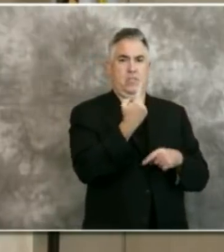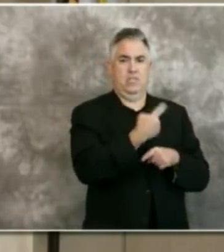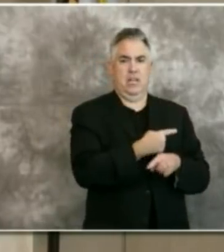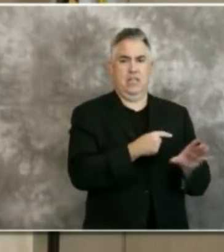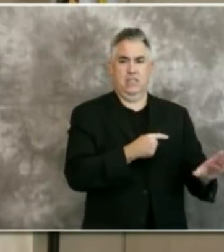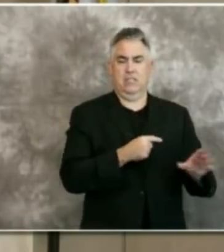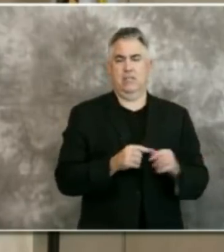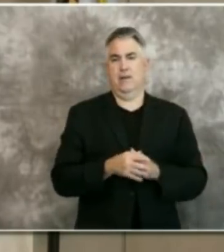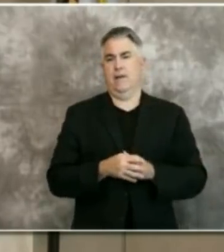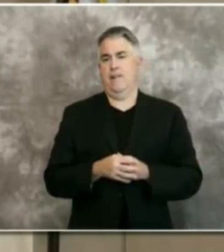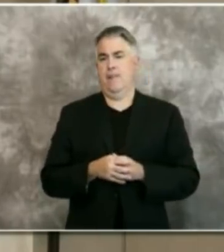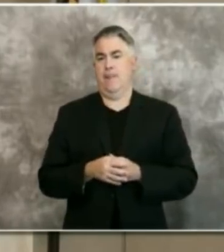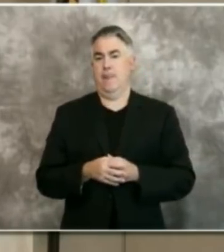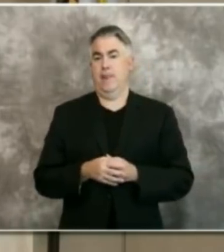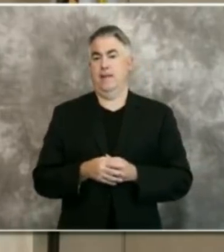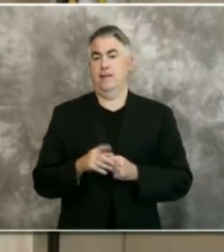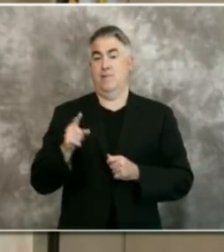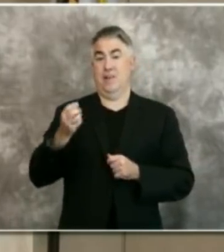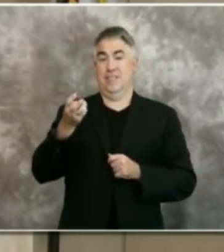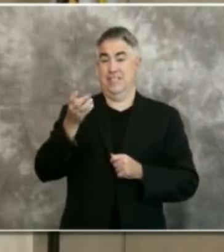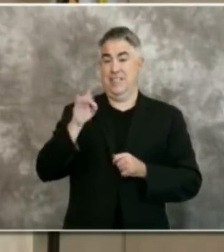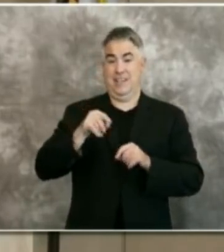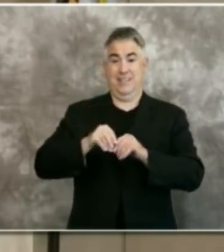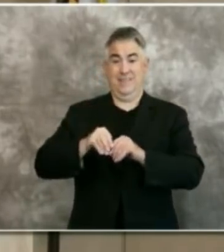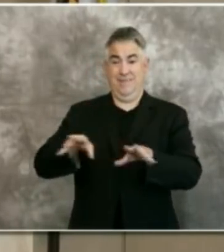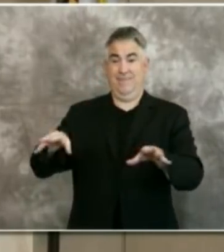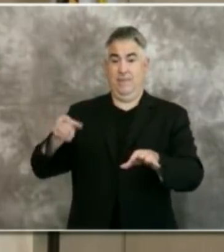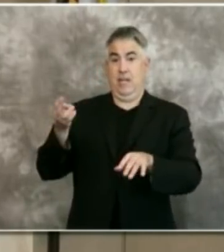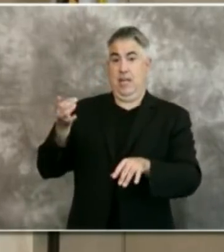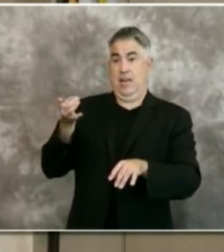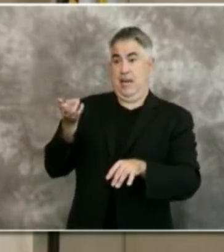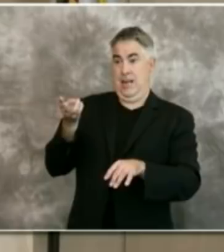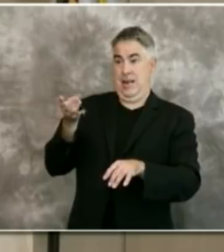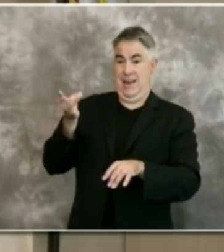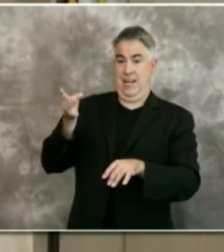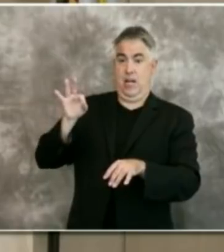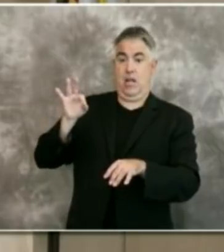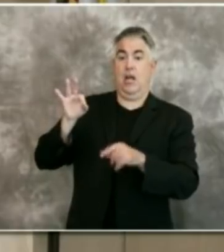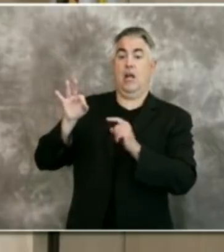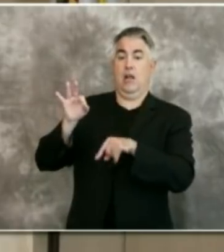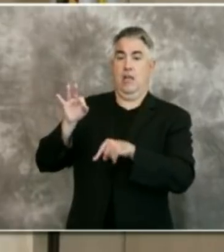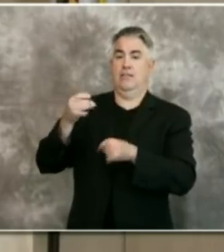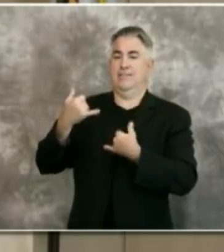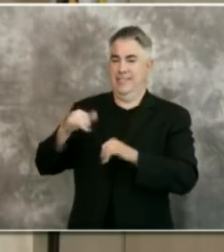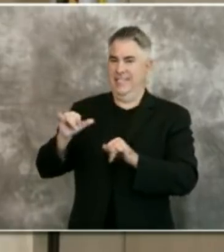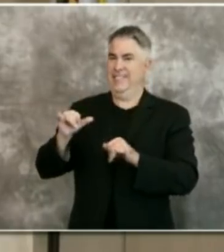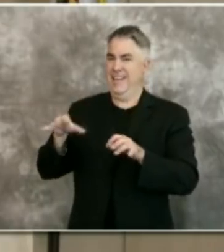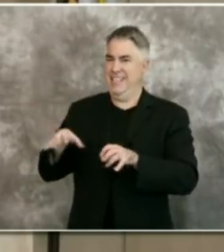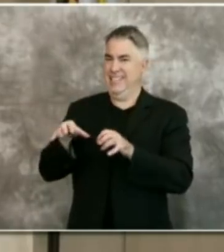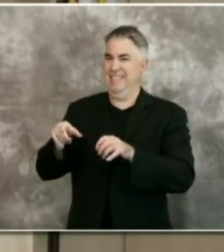AN ACTIVE AND HAS NOT HAD ANY NEW CASES IN THE PAST 14 DAYS.